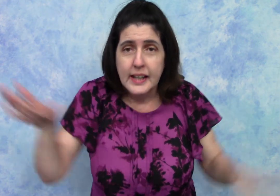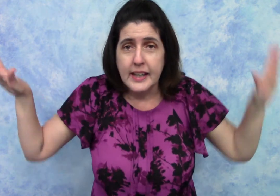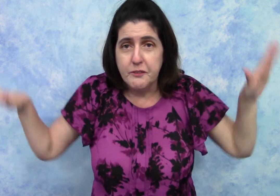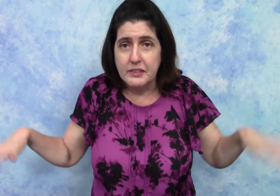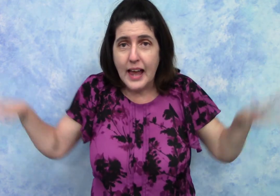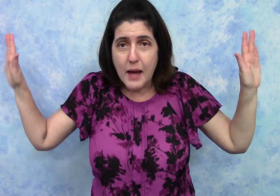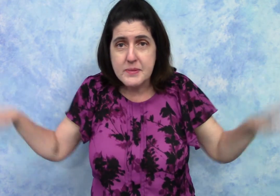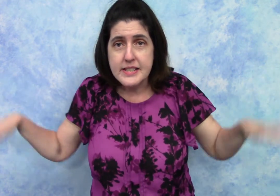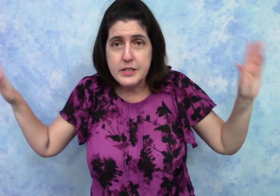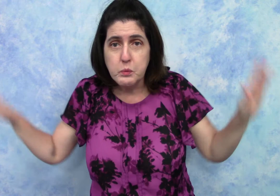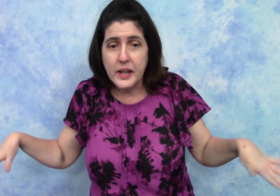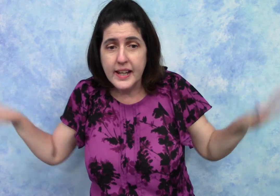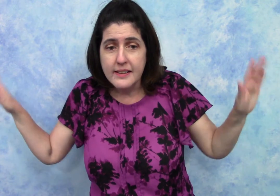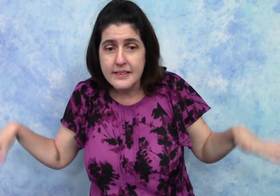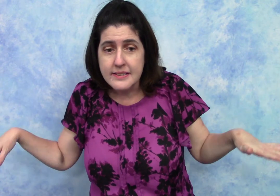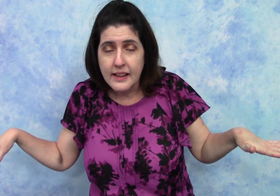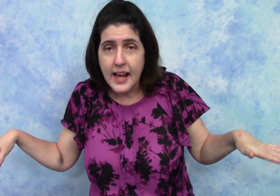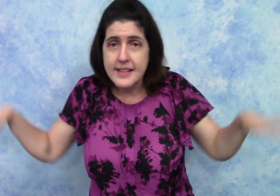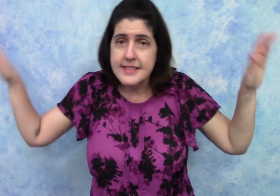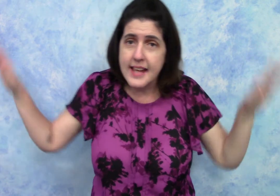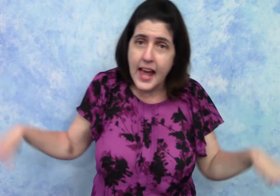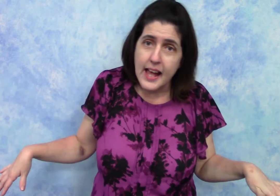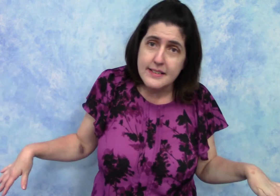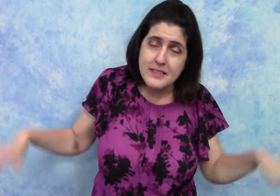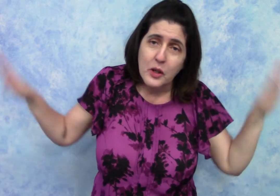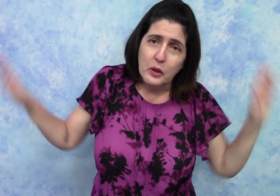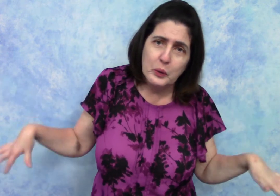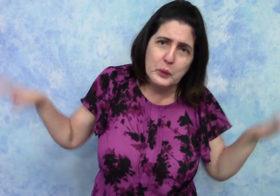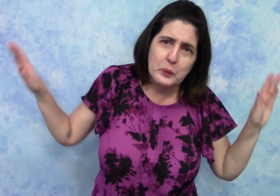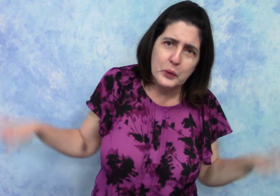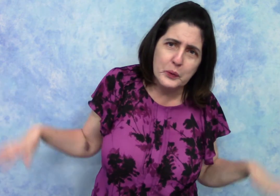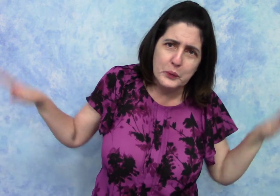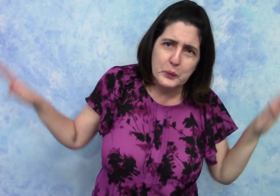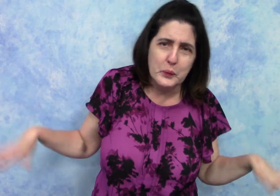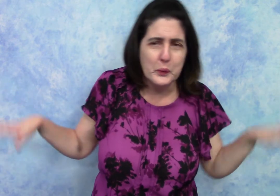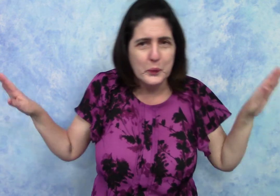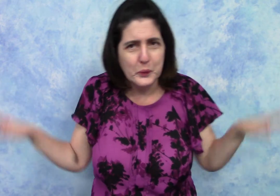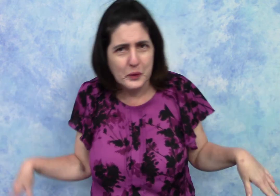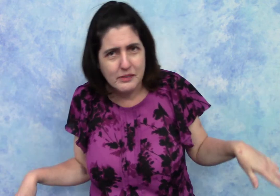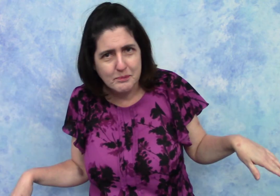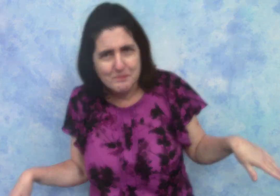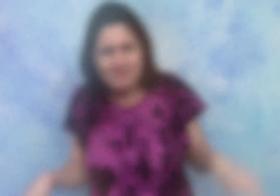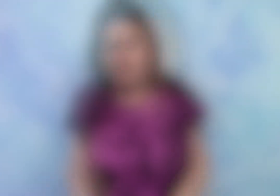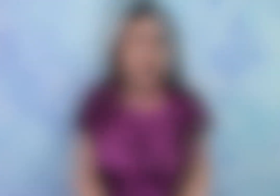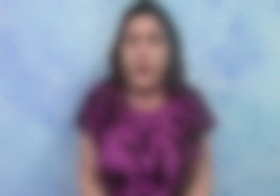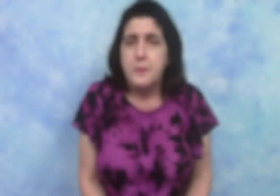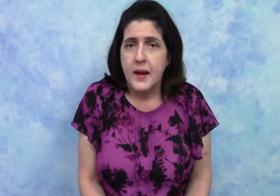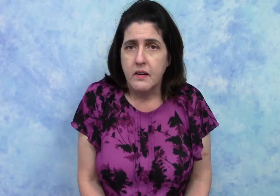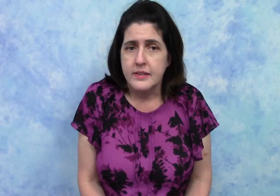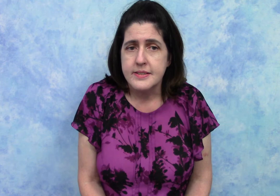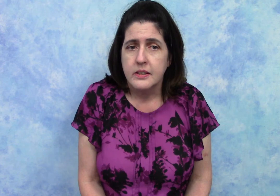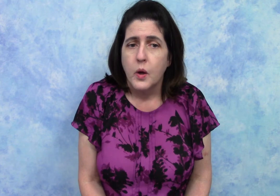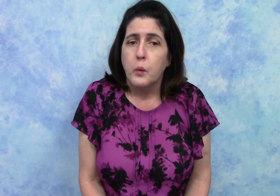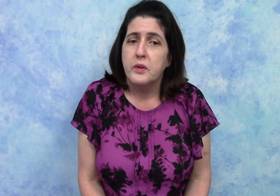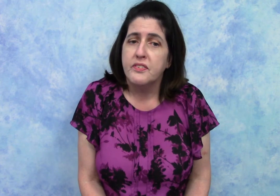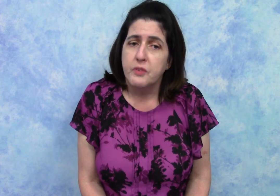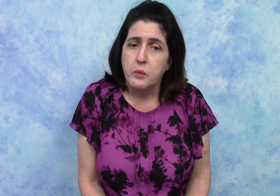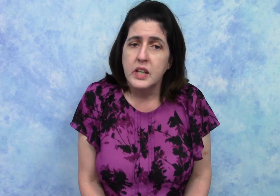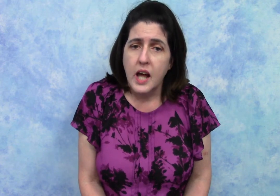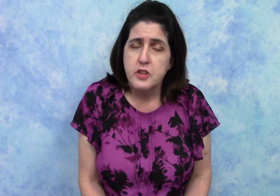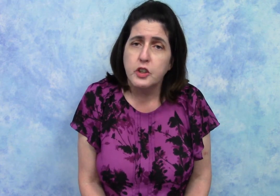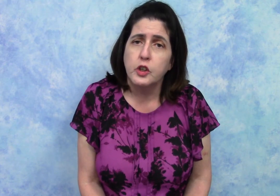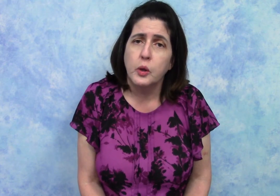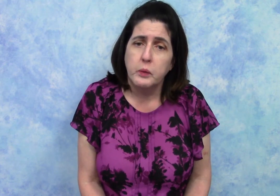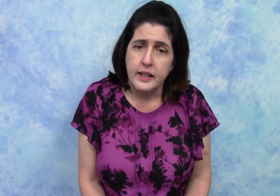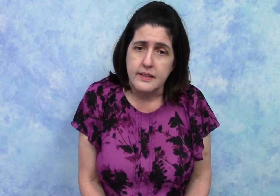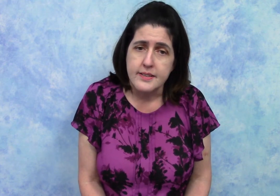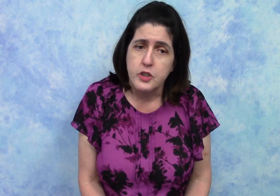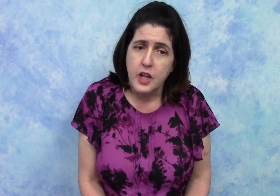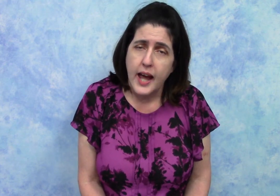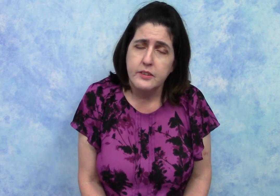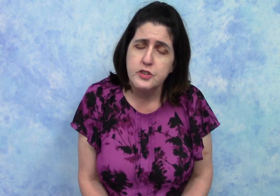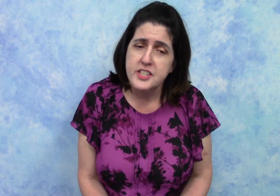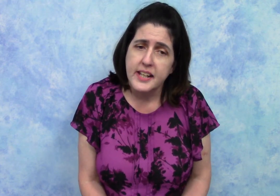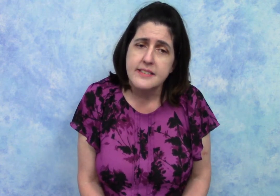he flaps his wings and says hoo hoo. Parents with phonological awareness a child understands the